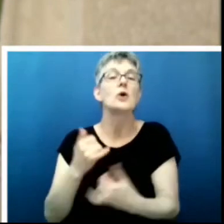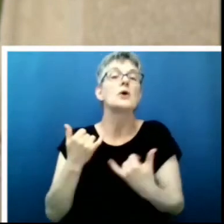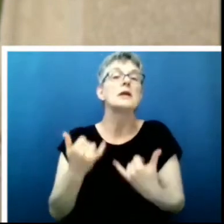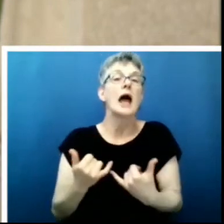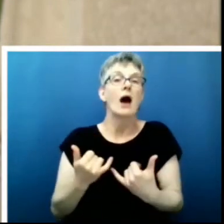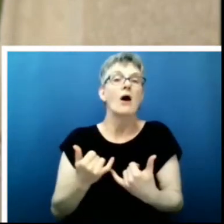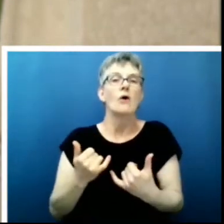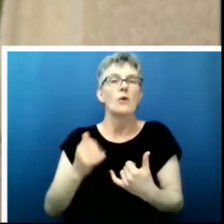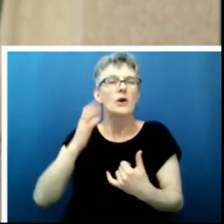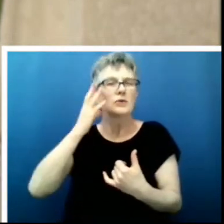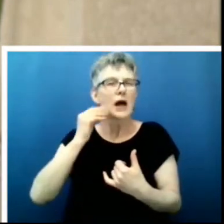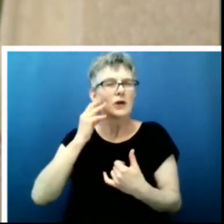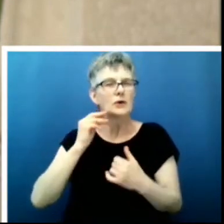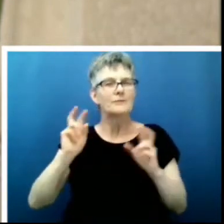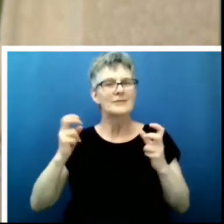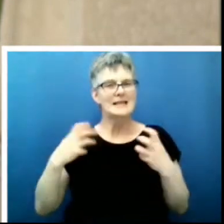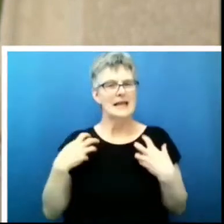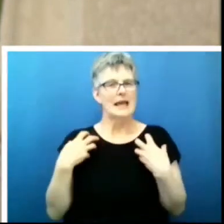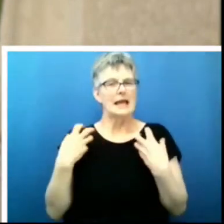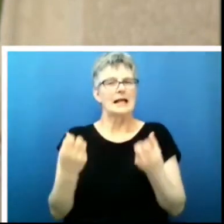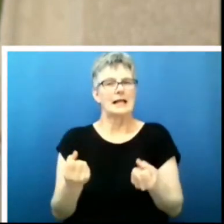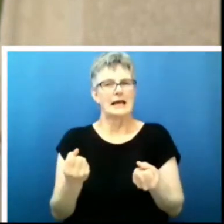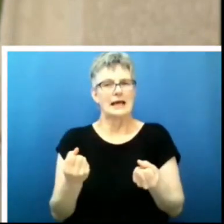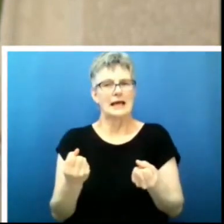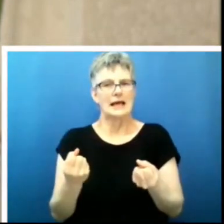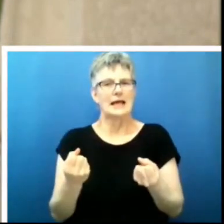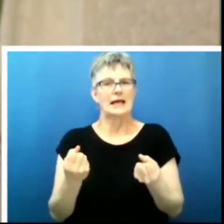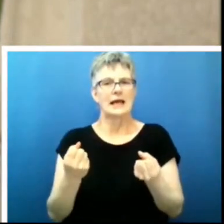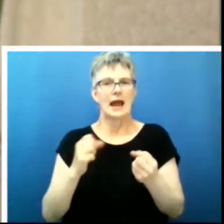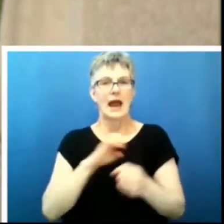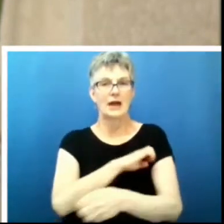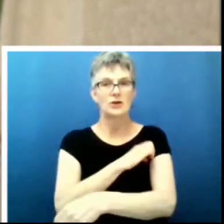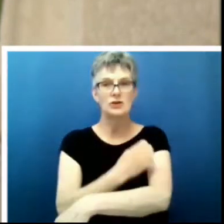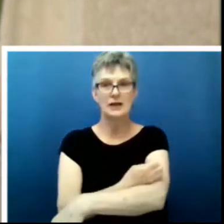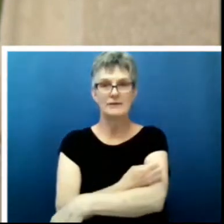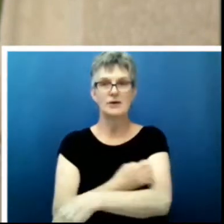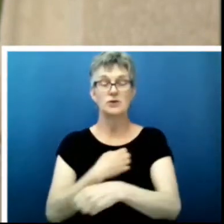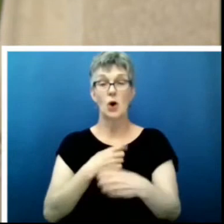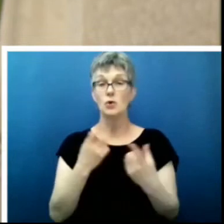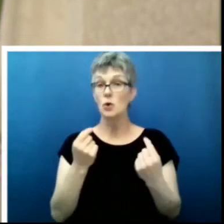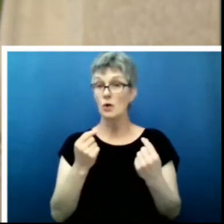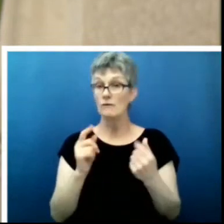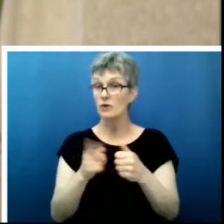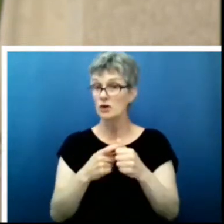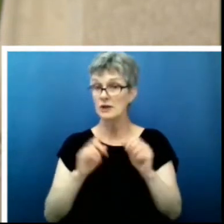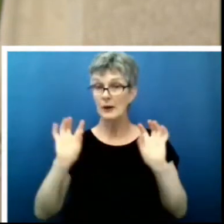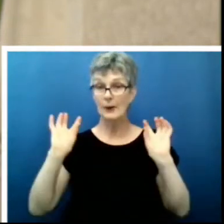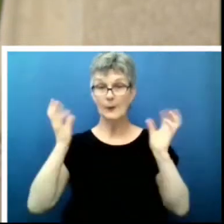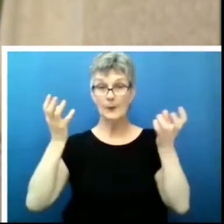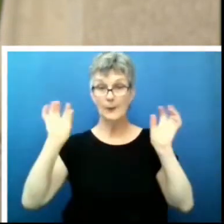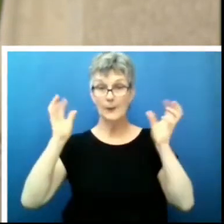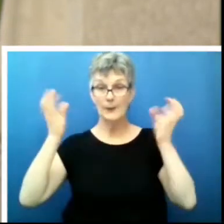And you can just start by going like this. Like you're screwing a light bulb in. And really focus your attention on your wrists.